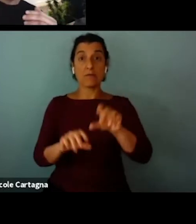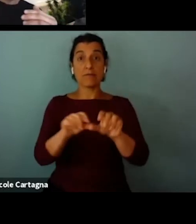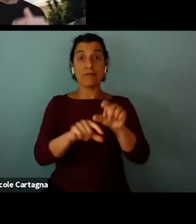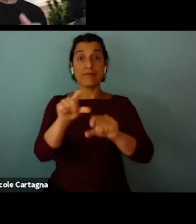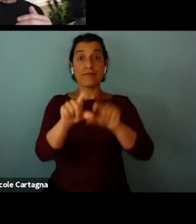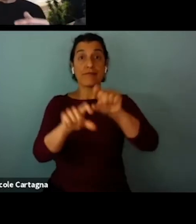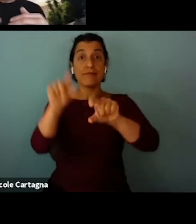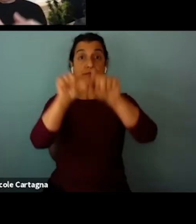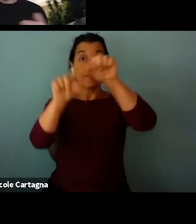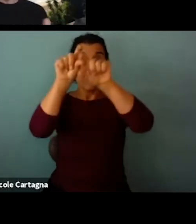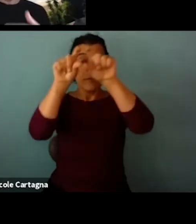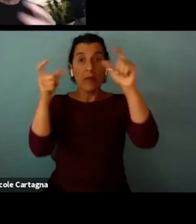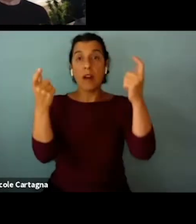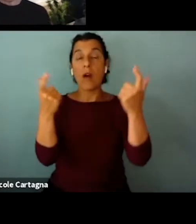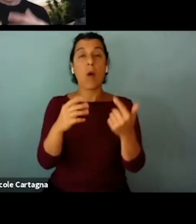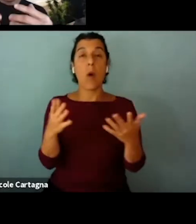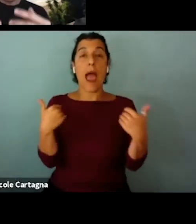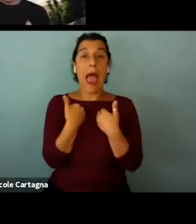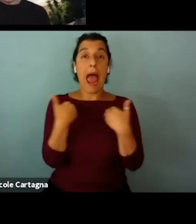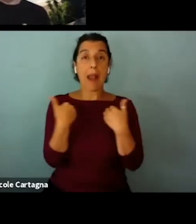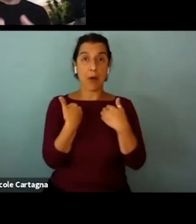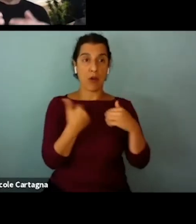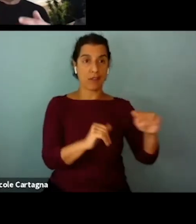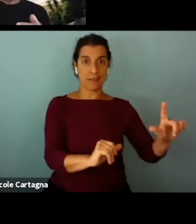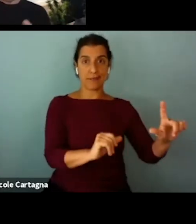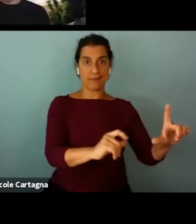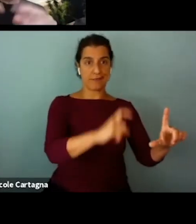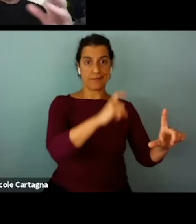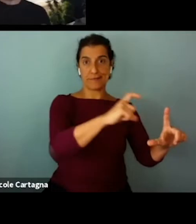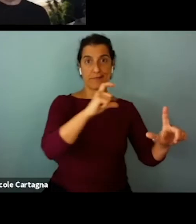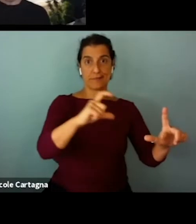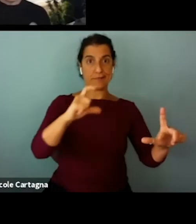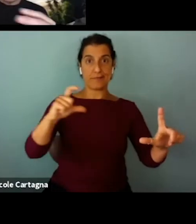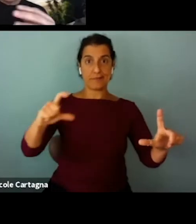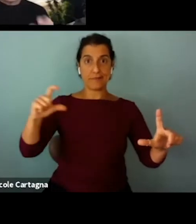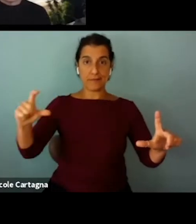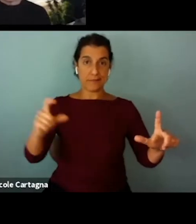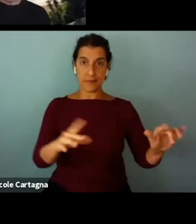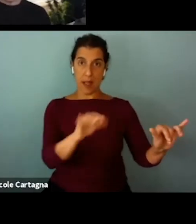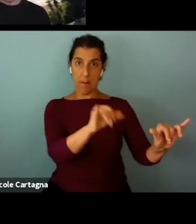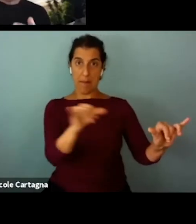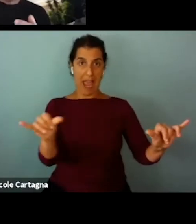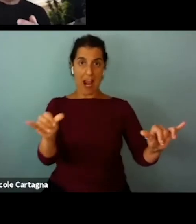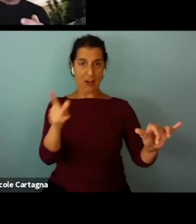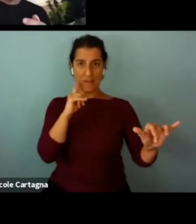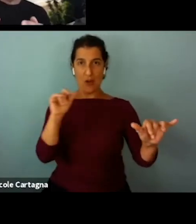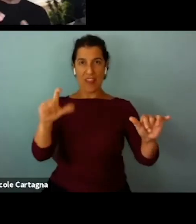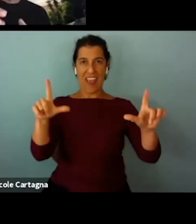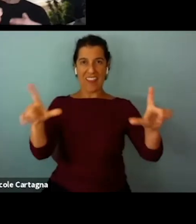put animals in a particular um uh pattern in the farmyard scene and and so